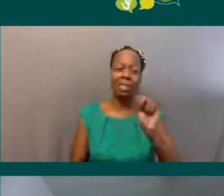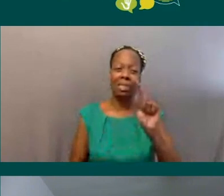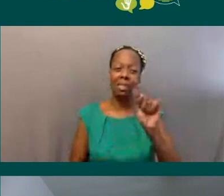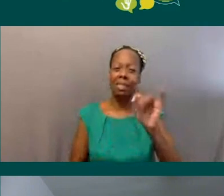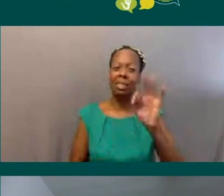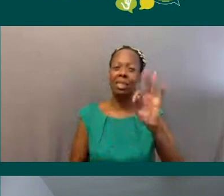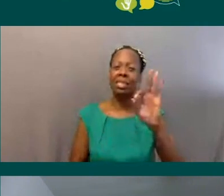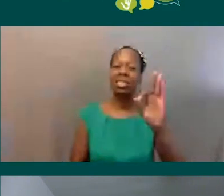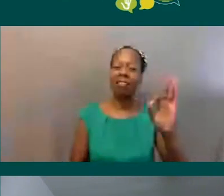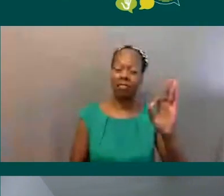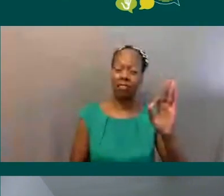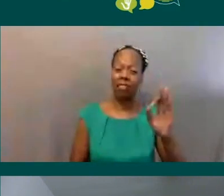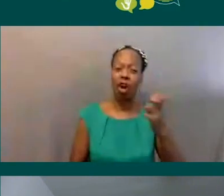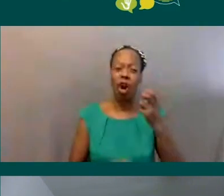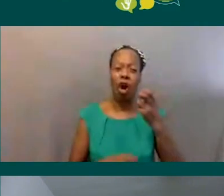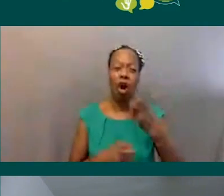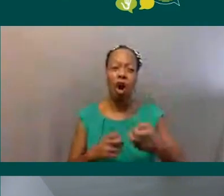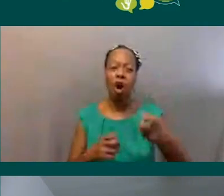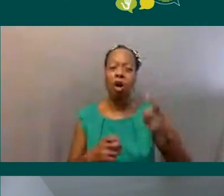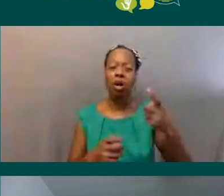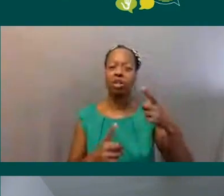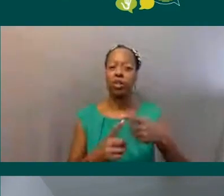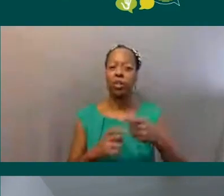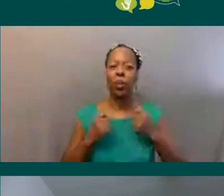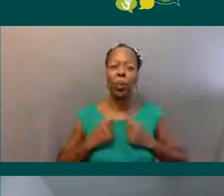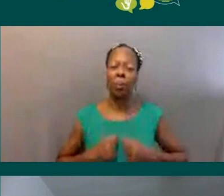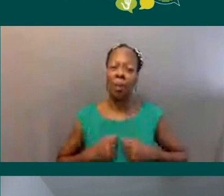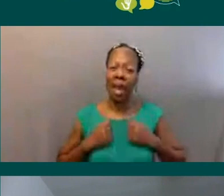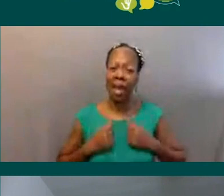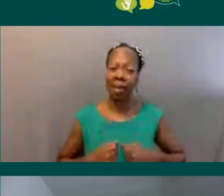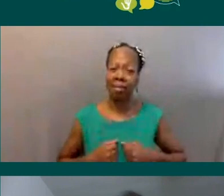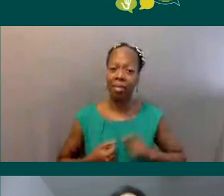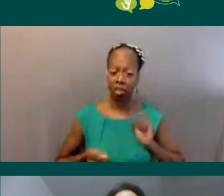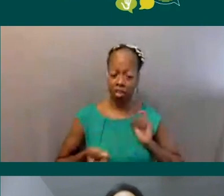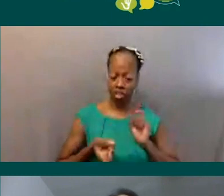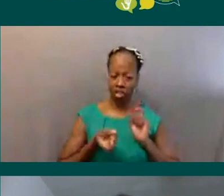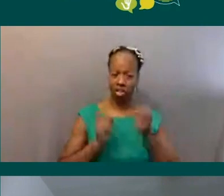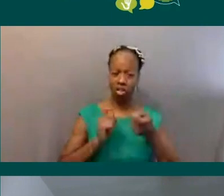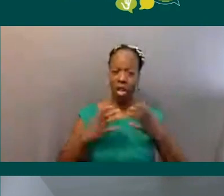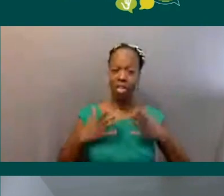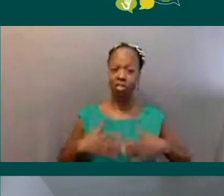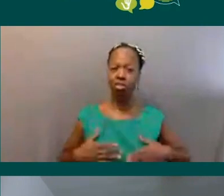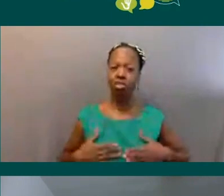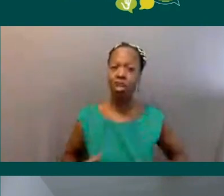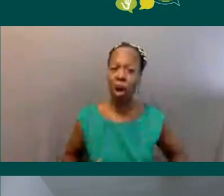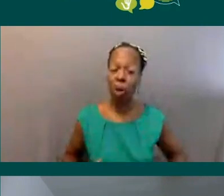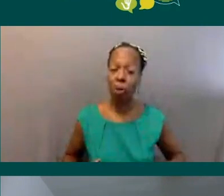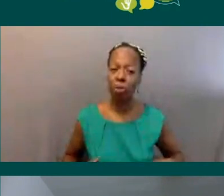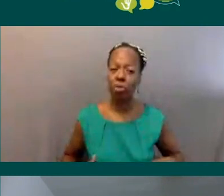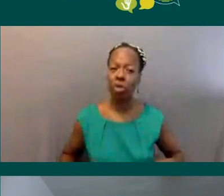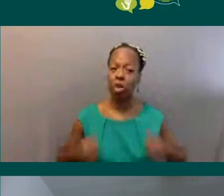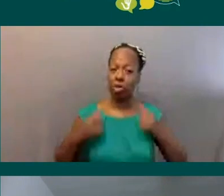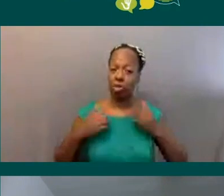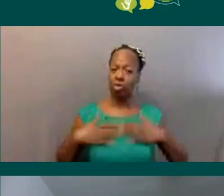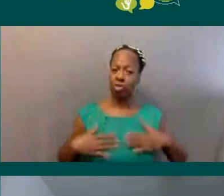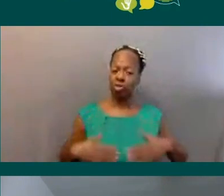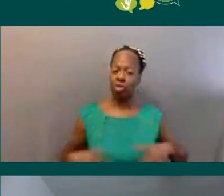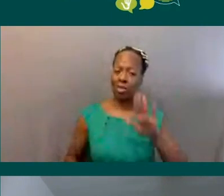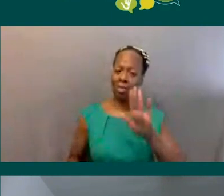So we can realign the joints to improve their comfort and function, and then of course, if the spine is curved,